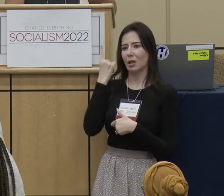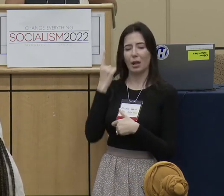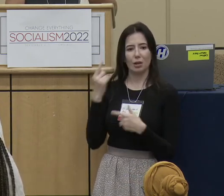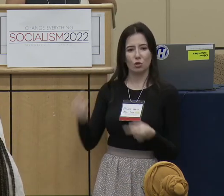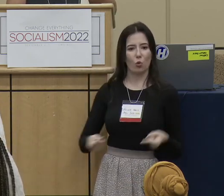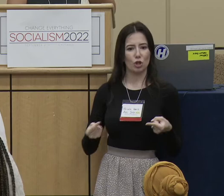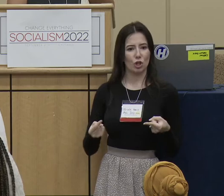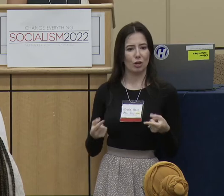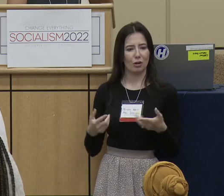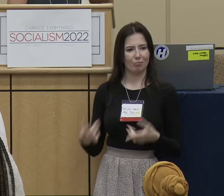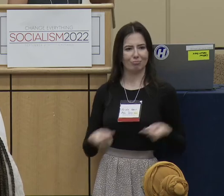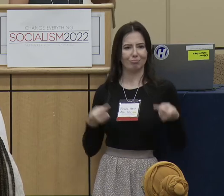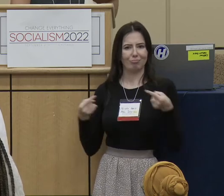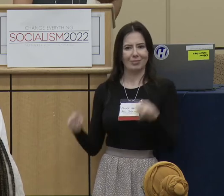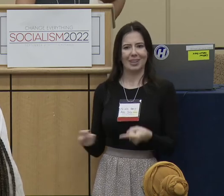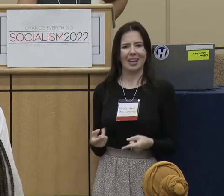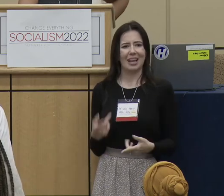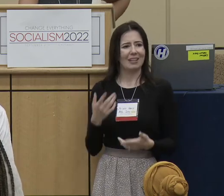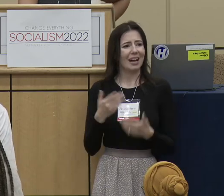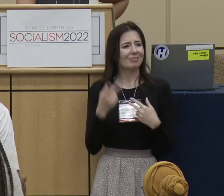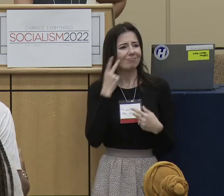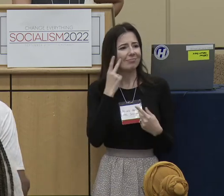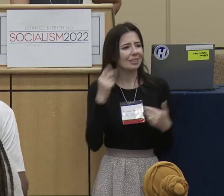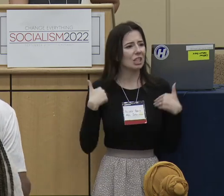. So, so many of us don't understand torture. Basically,